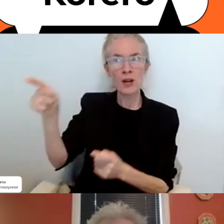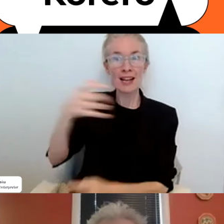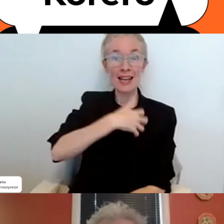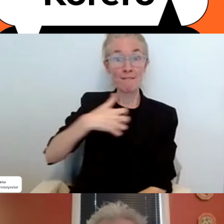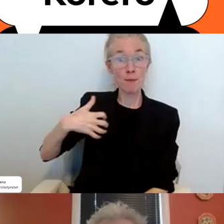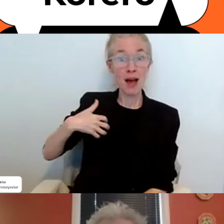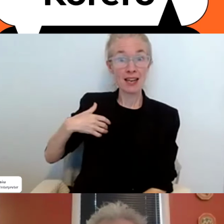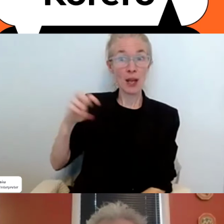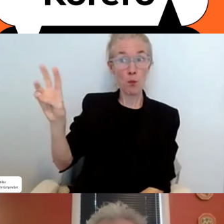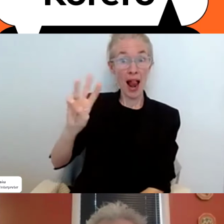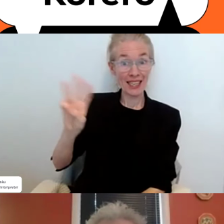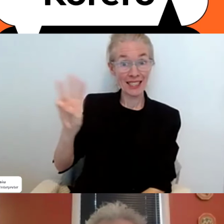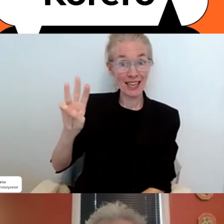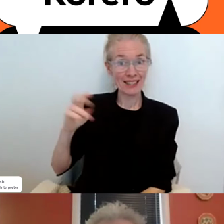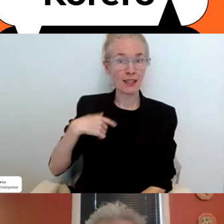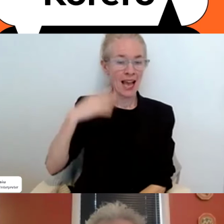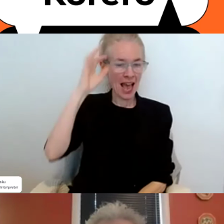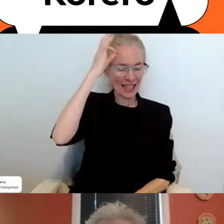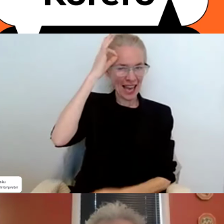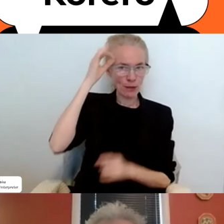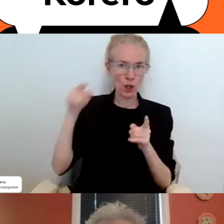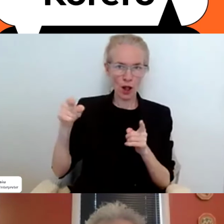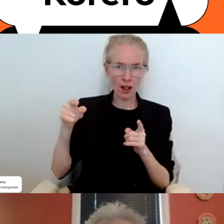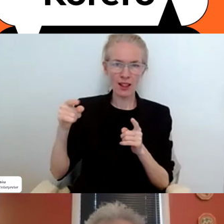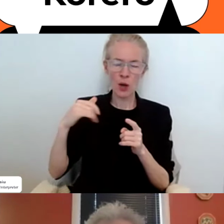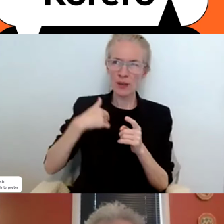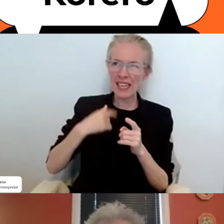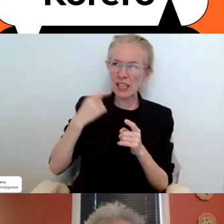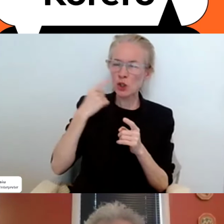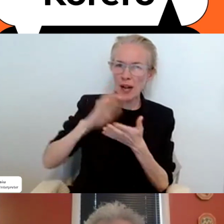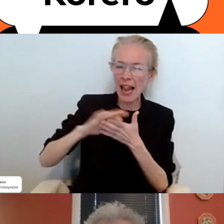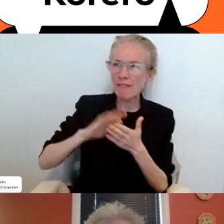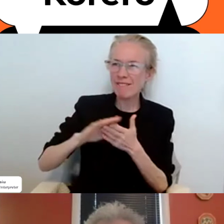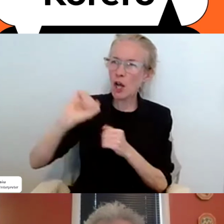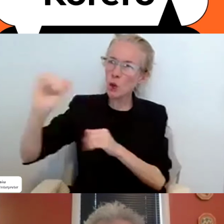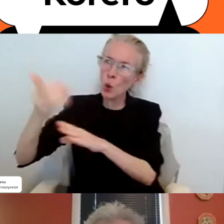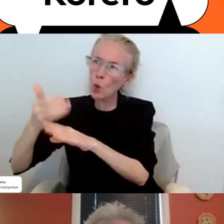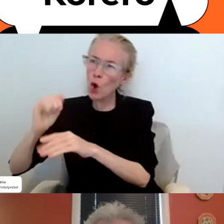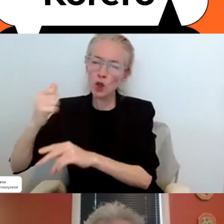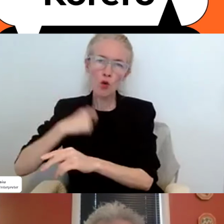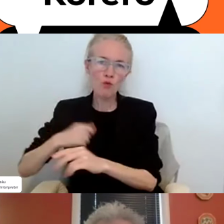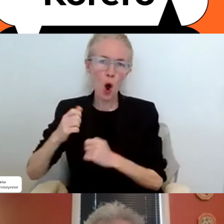And the reality of local government is that the resource tools, or